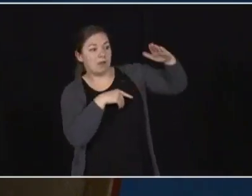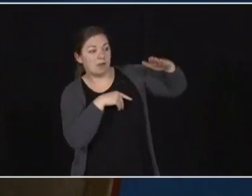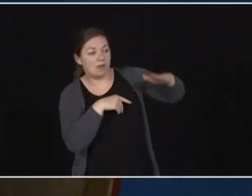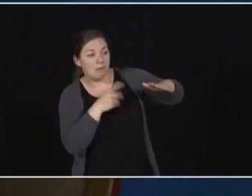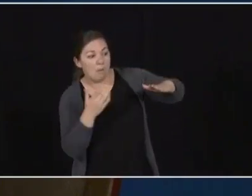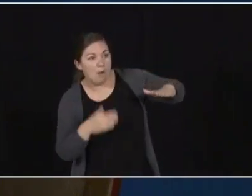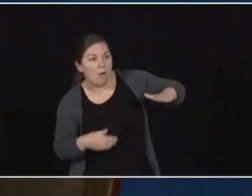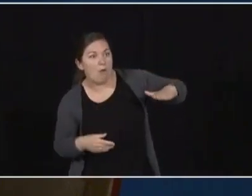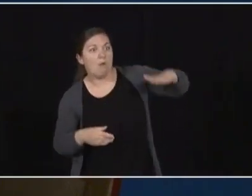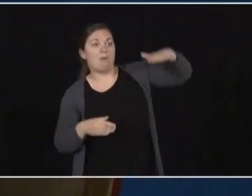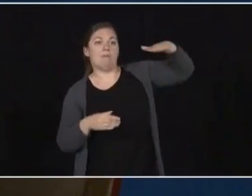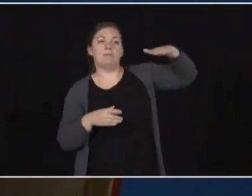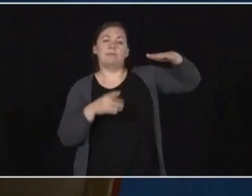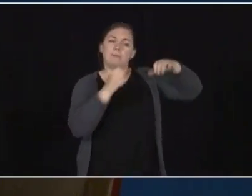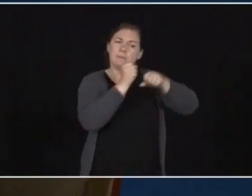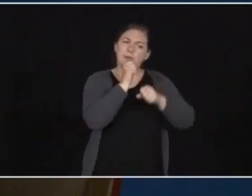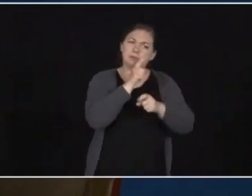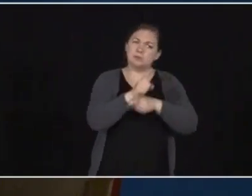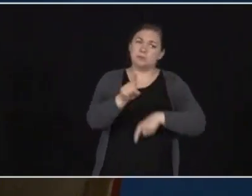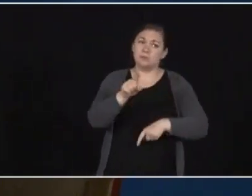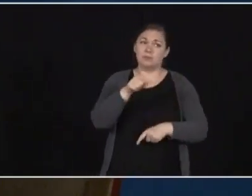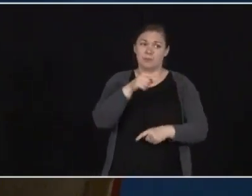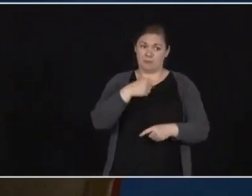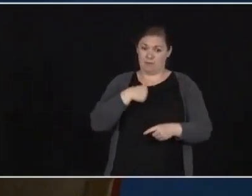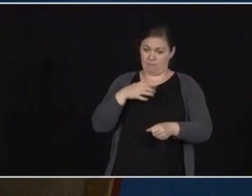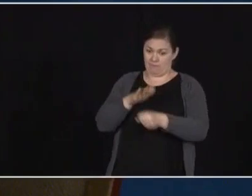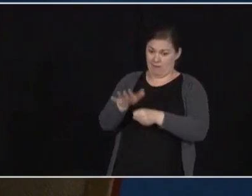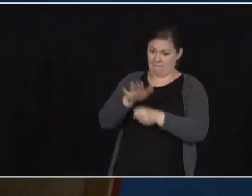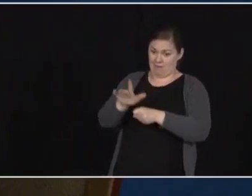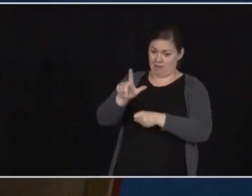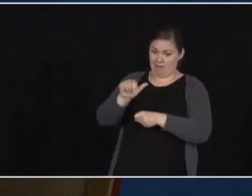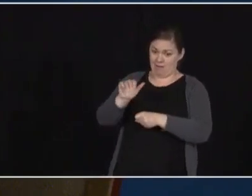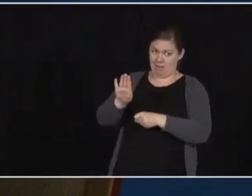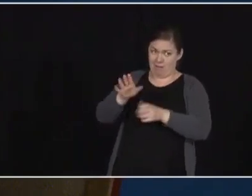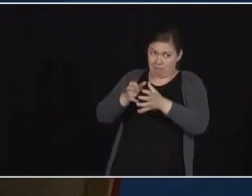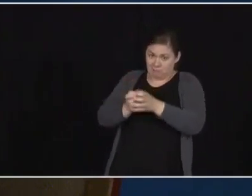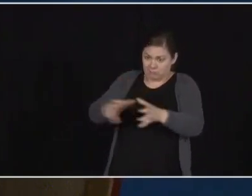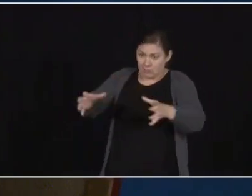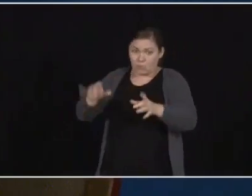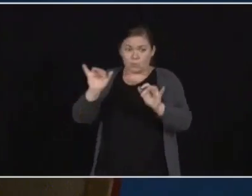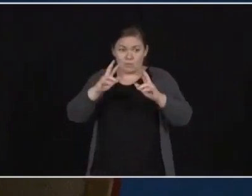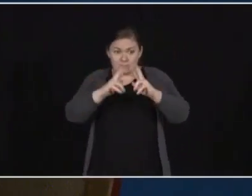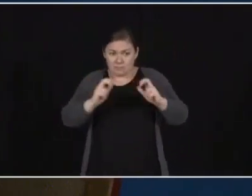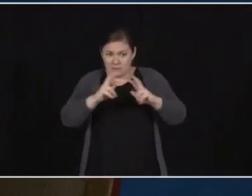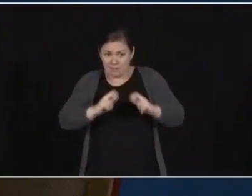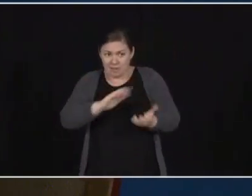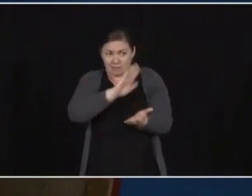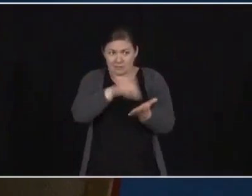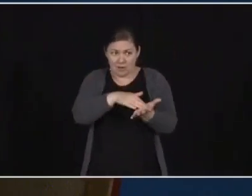We want to make sure we have support for assessment centers but also as we go through and try to schedule